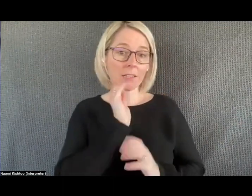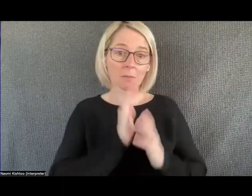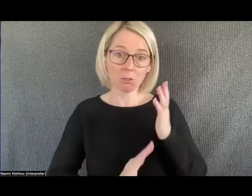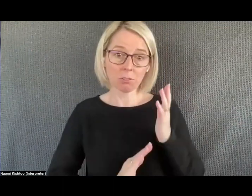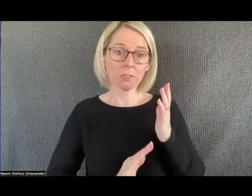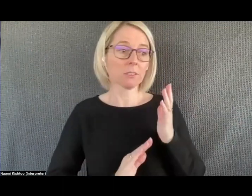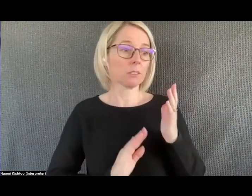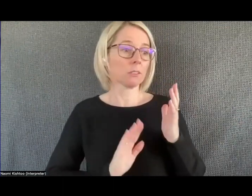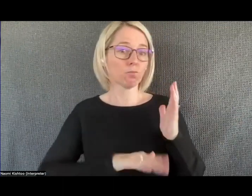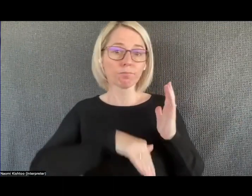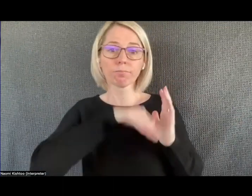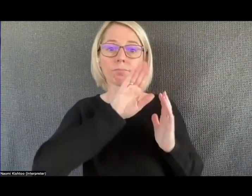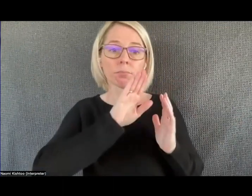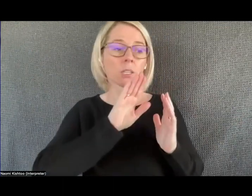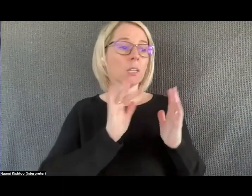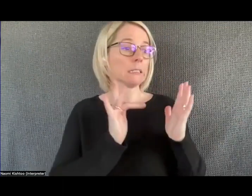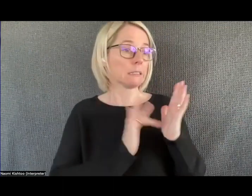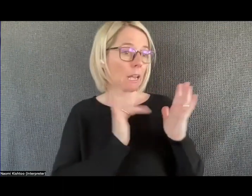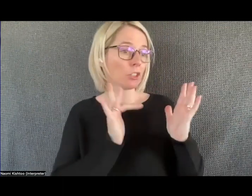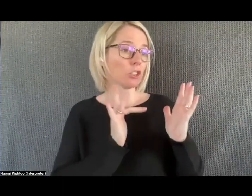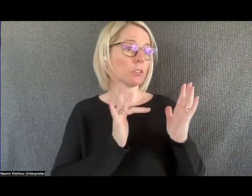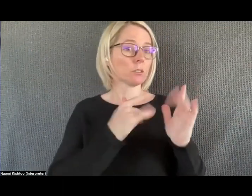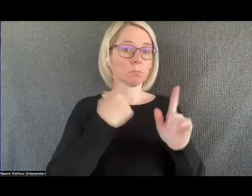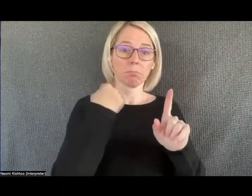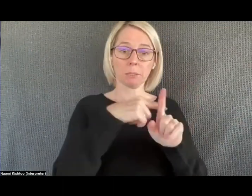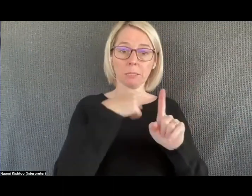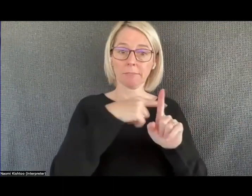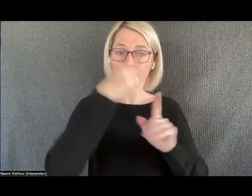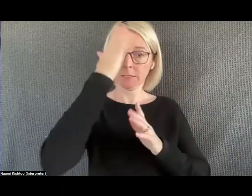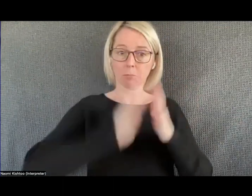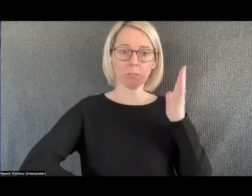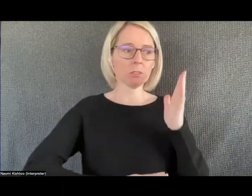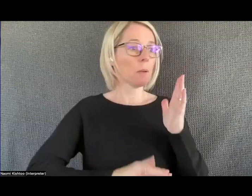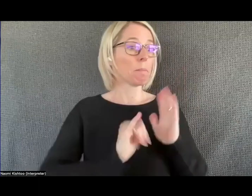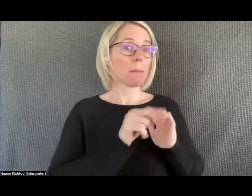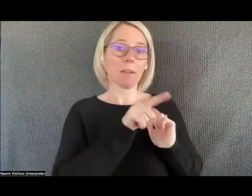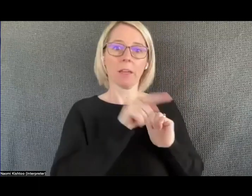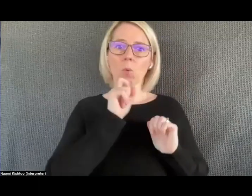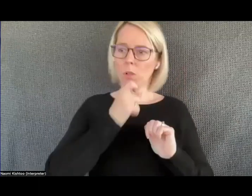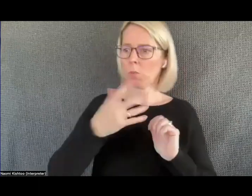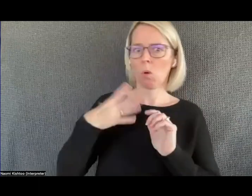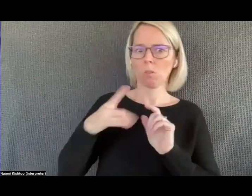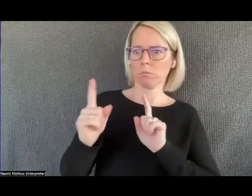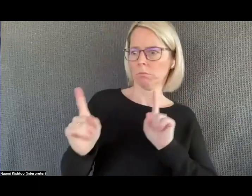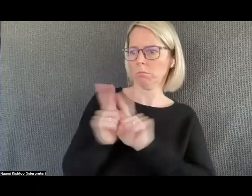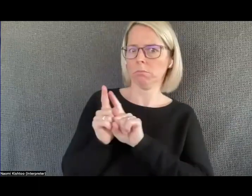through touch, then they might actually seek that closeness because they know that they need it to